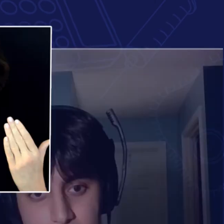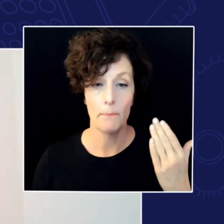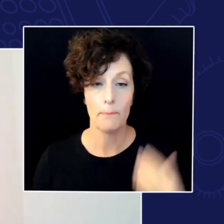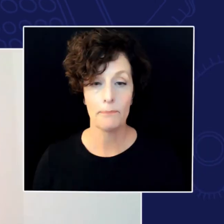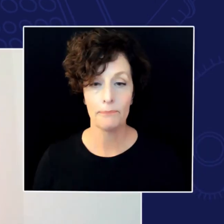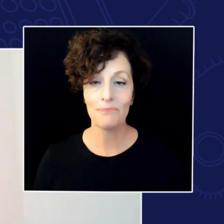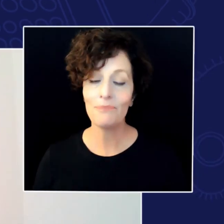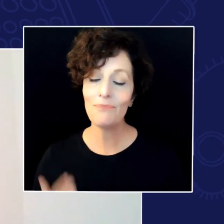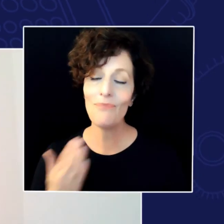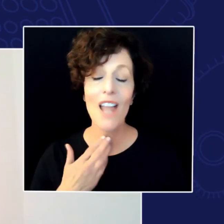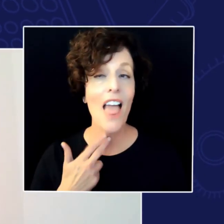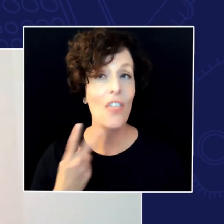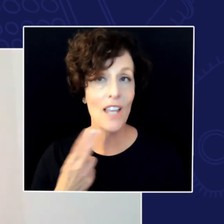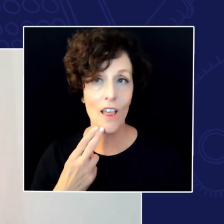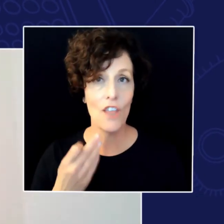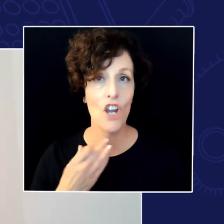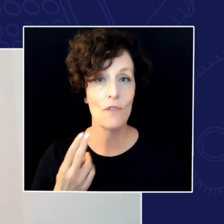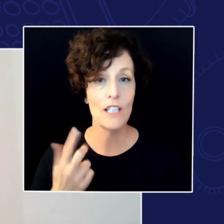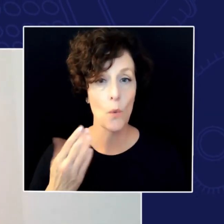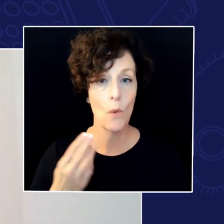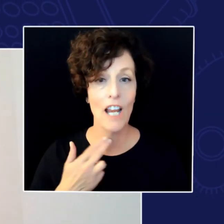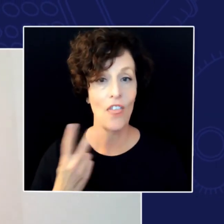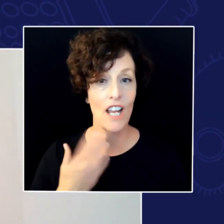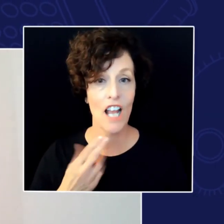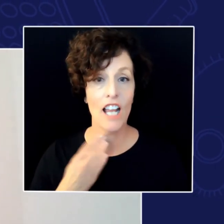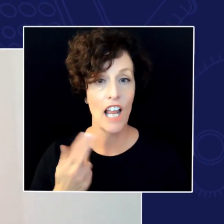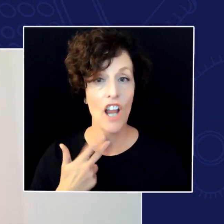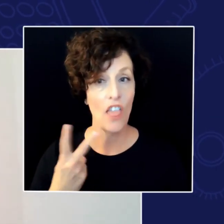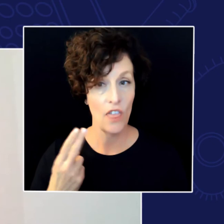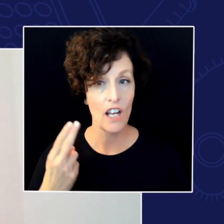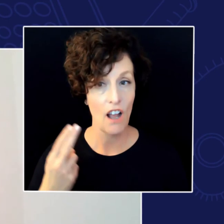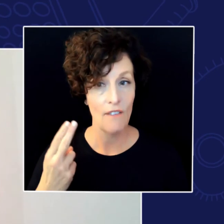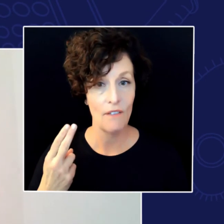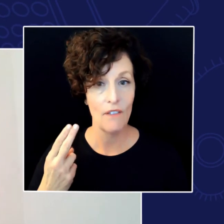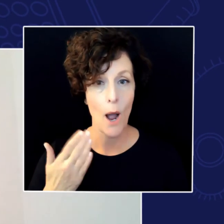[DR. CHIANG:] I think there is one thing I can think of...